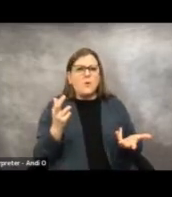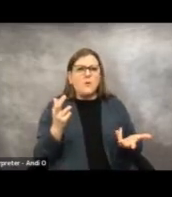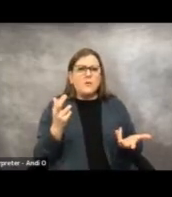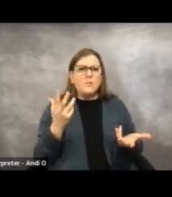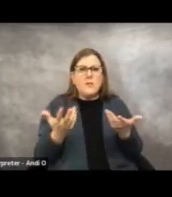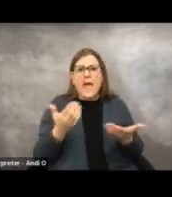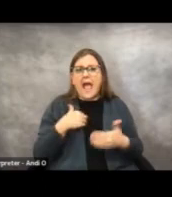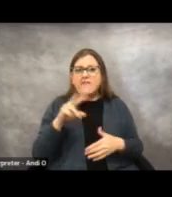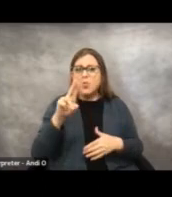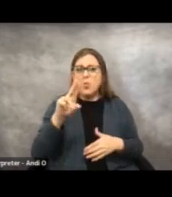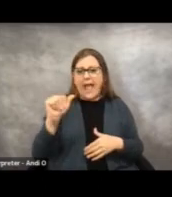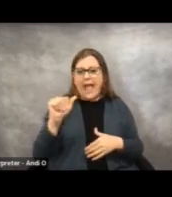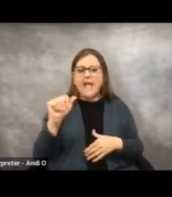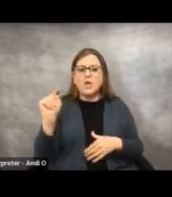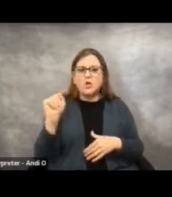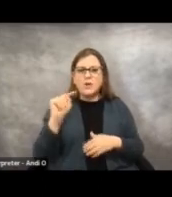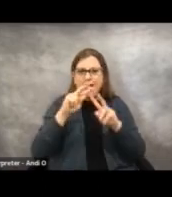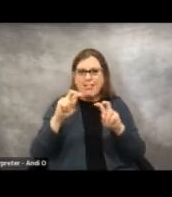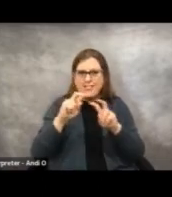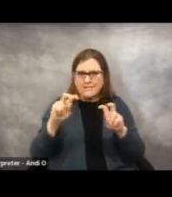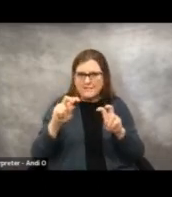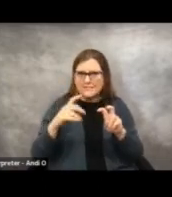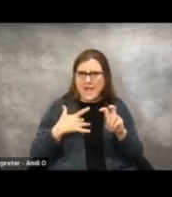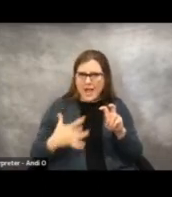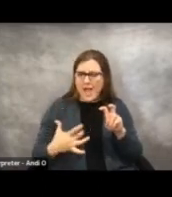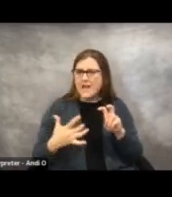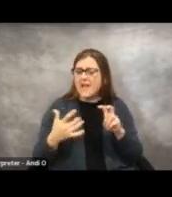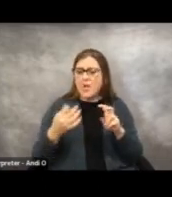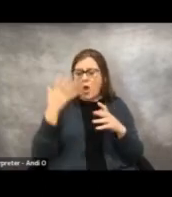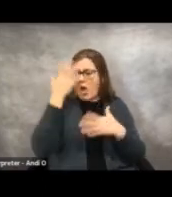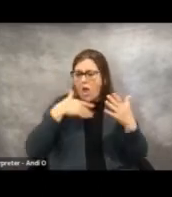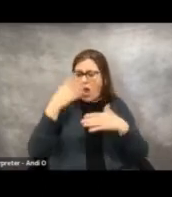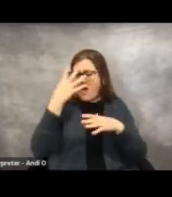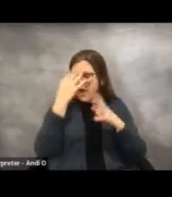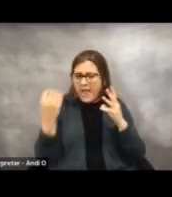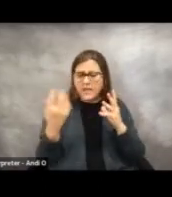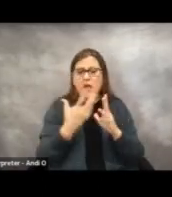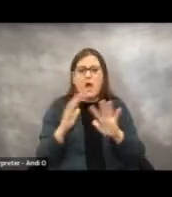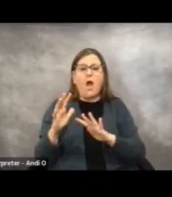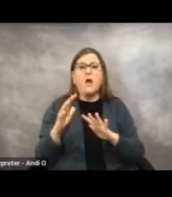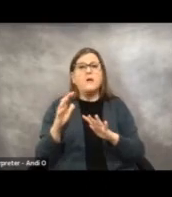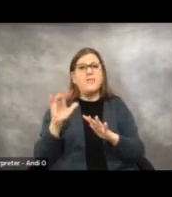urinary analysis. Unfortunately, when that happens, the system interprets this as non